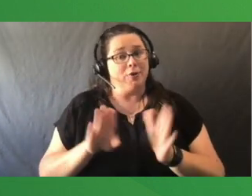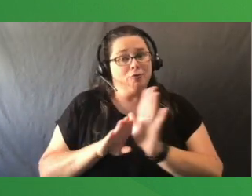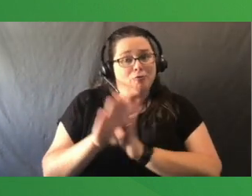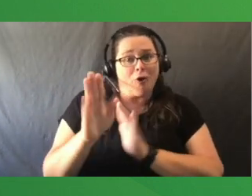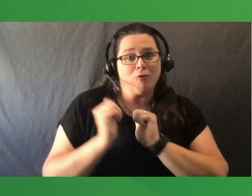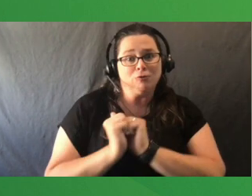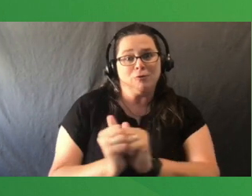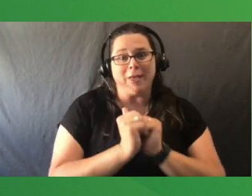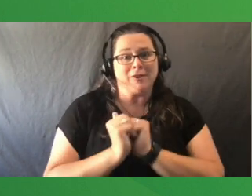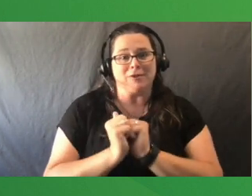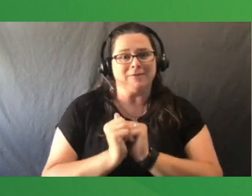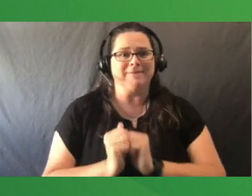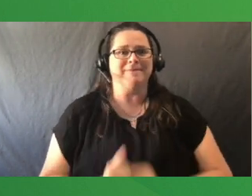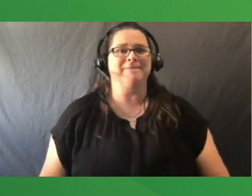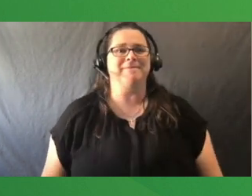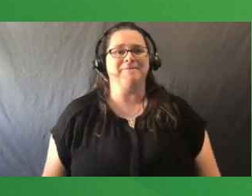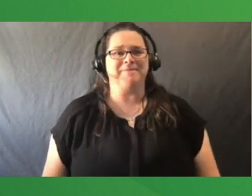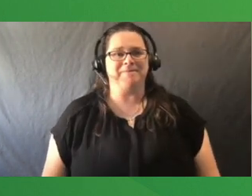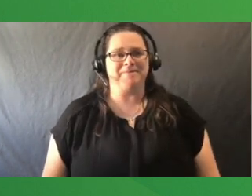Great.